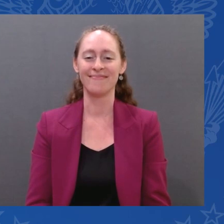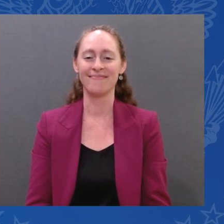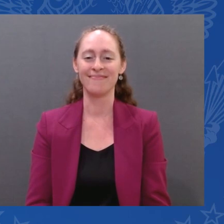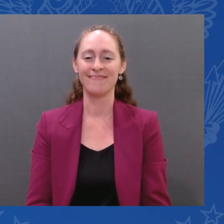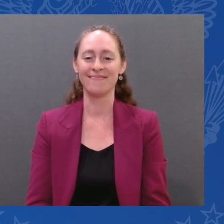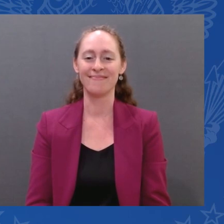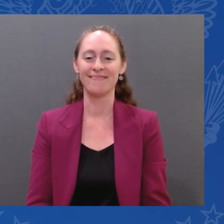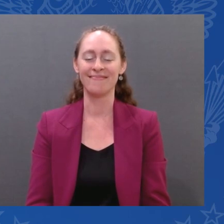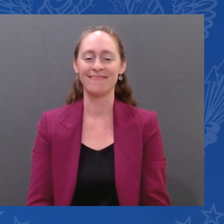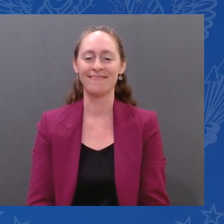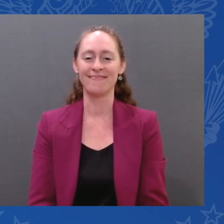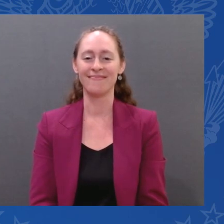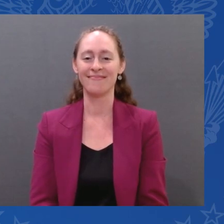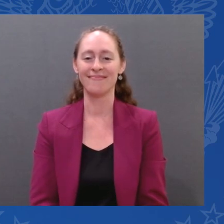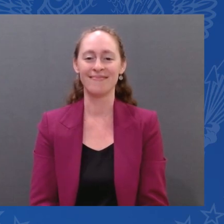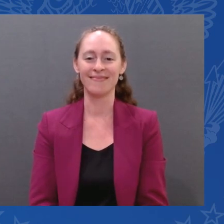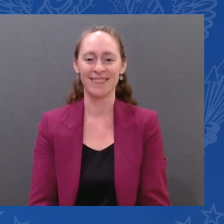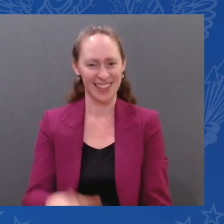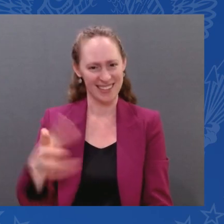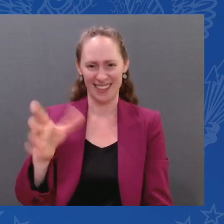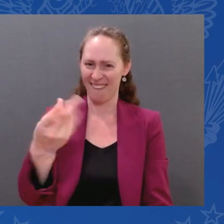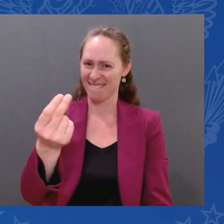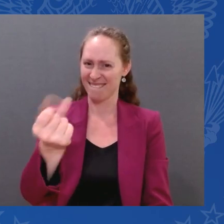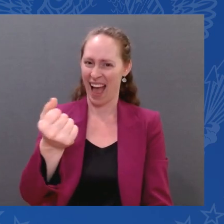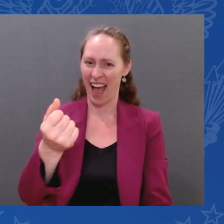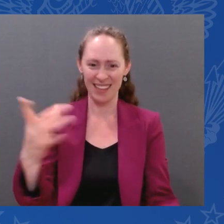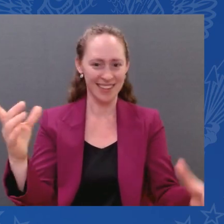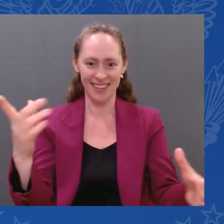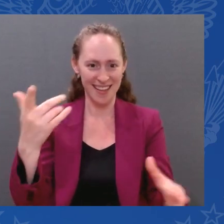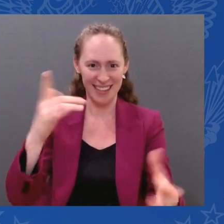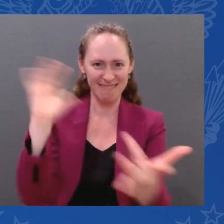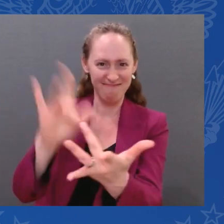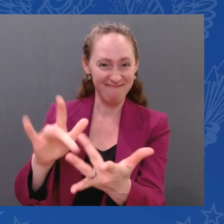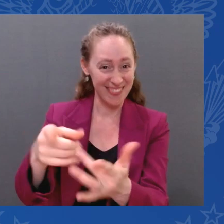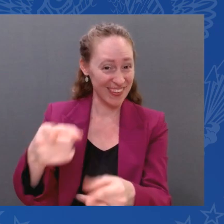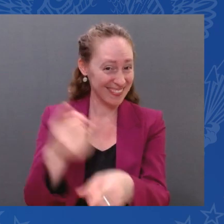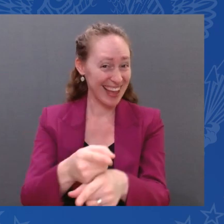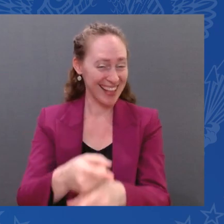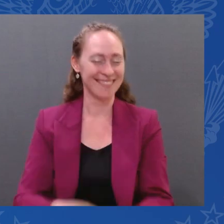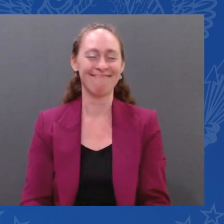My fellow Americans, please congratulate this year's Presidential Medal of Freedom recipients.